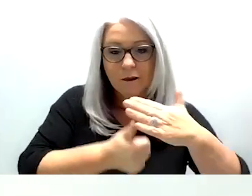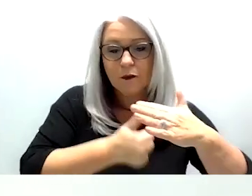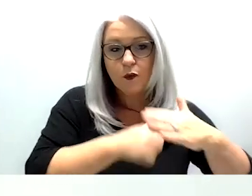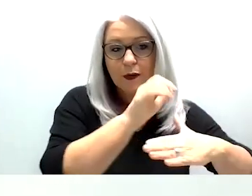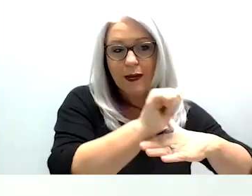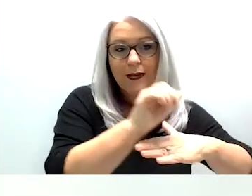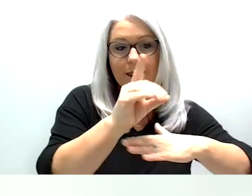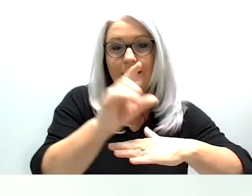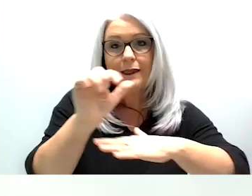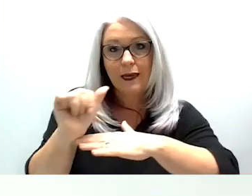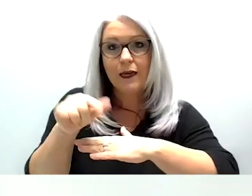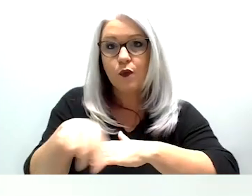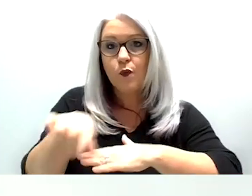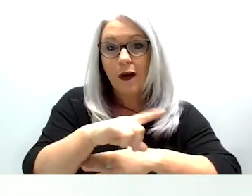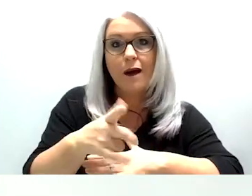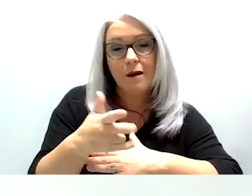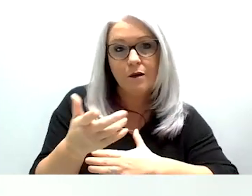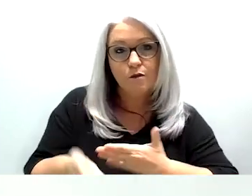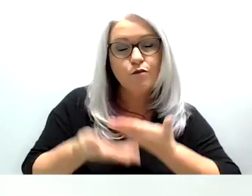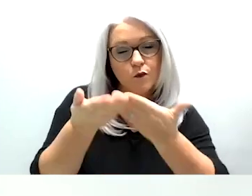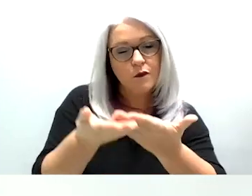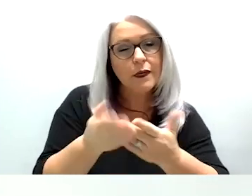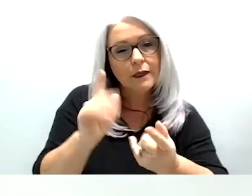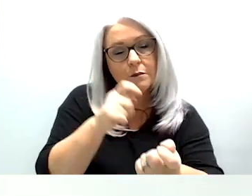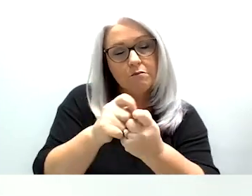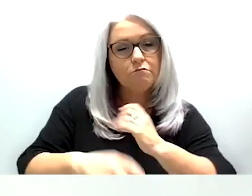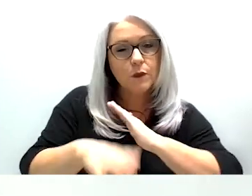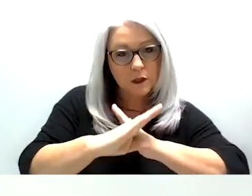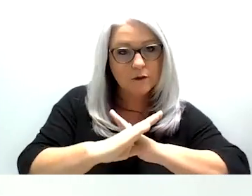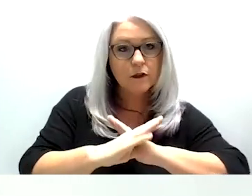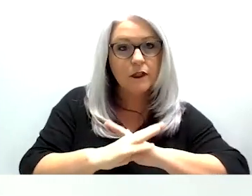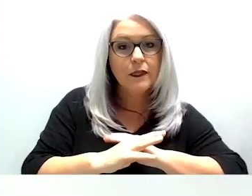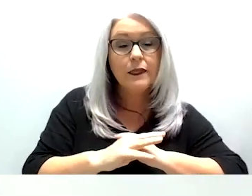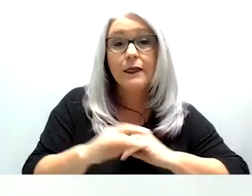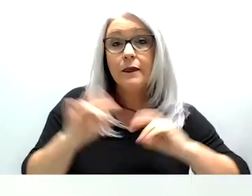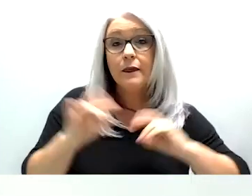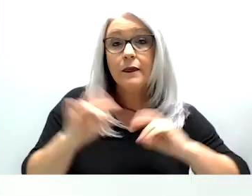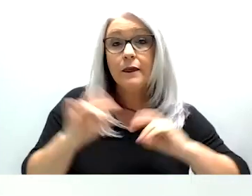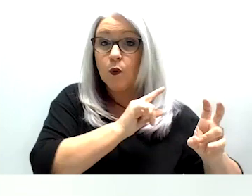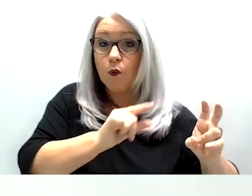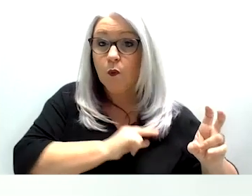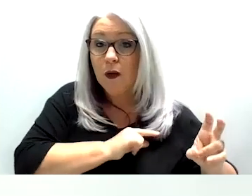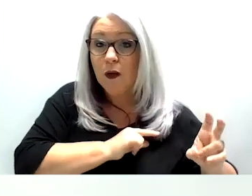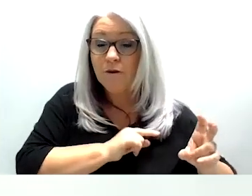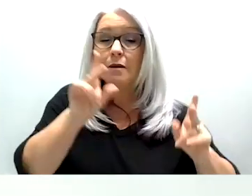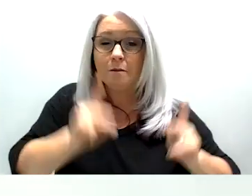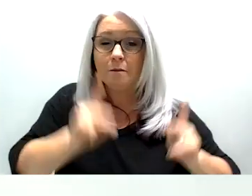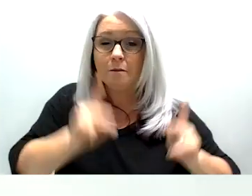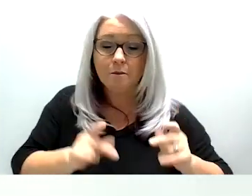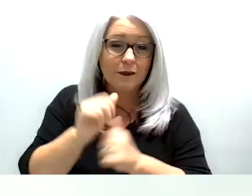protected and provided certain protections. If you are what the law calls a qualified person with a disability, and so that is one of those terms qualified